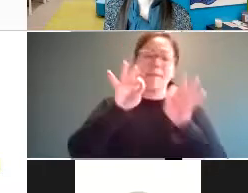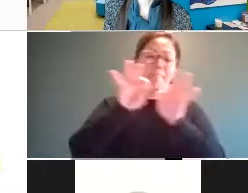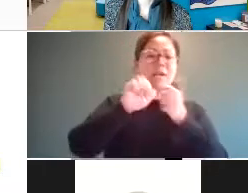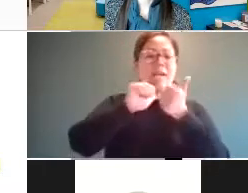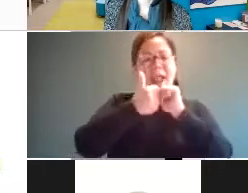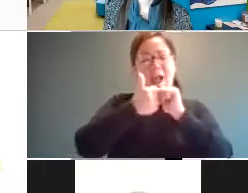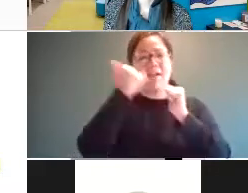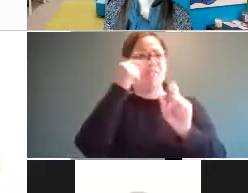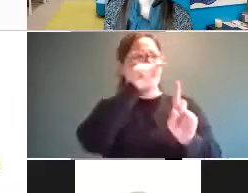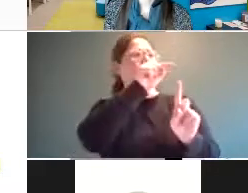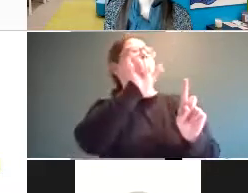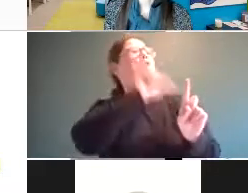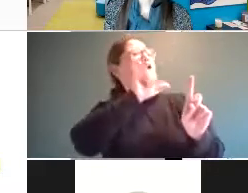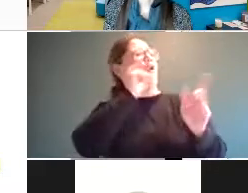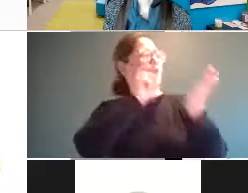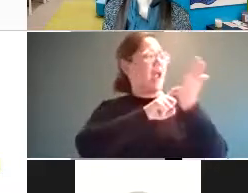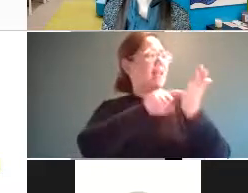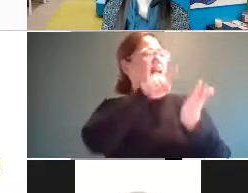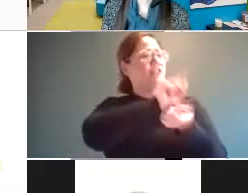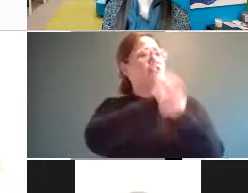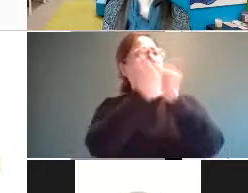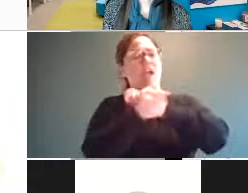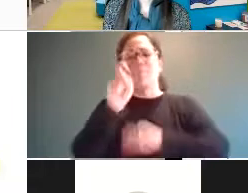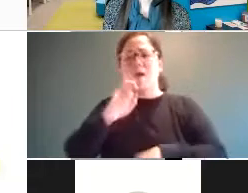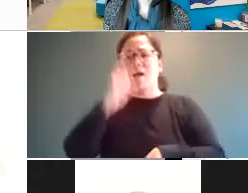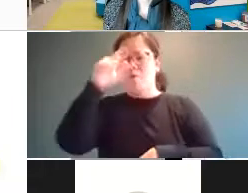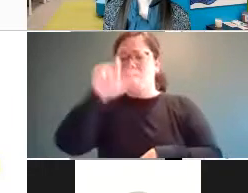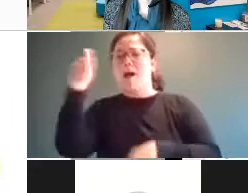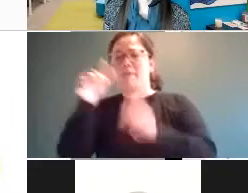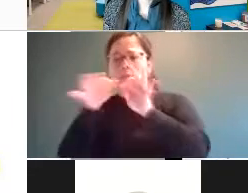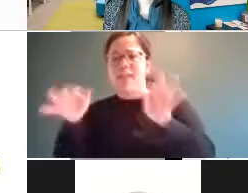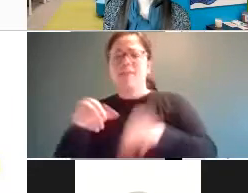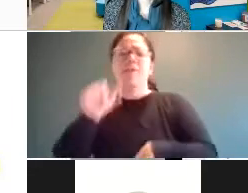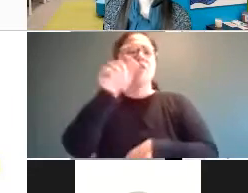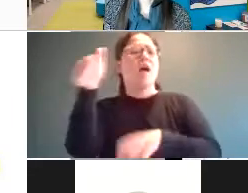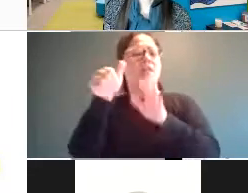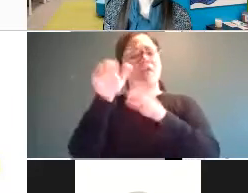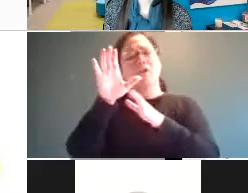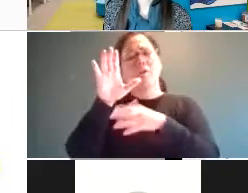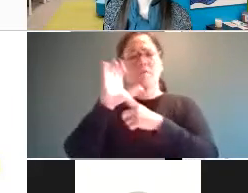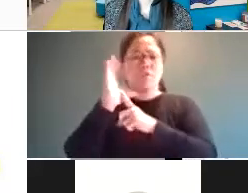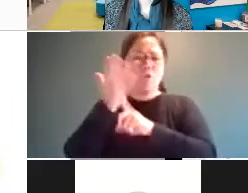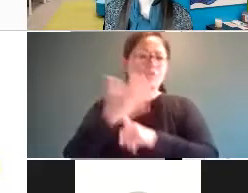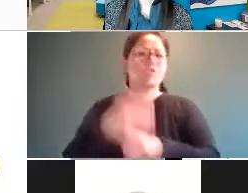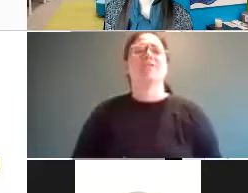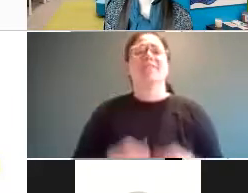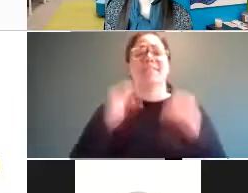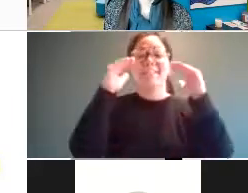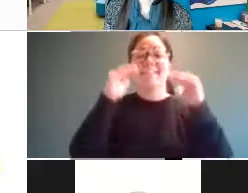for other languages or other cultures. Develop those client personas. And I can't emphasize that enough.